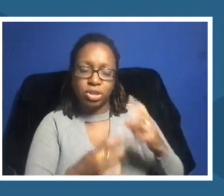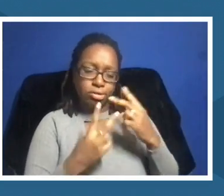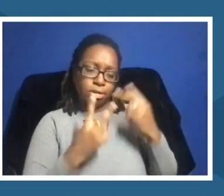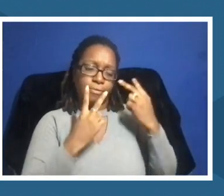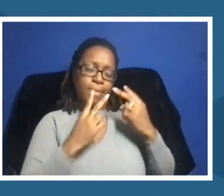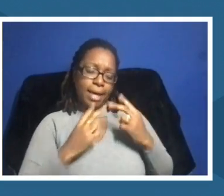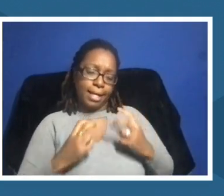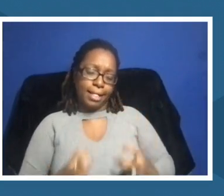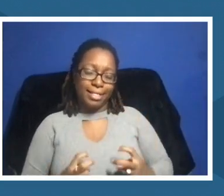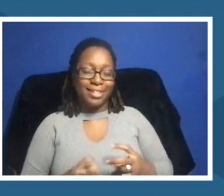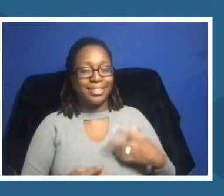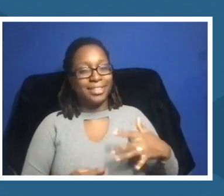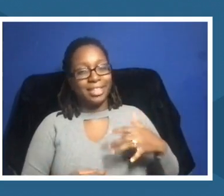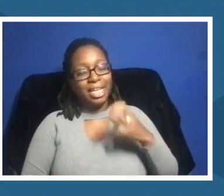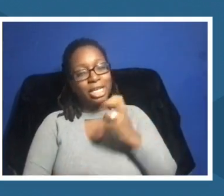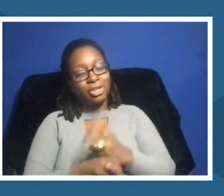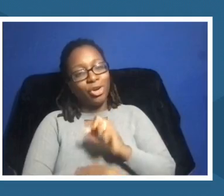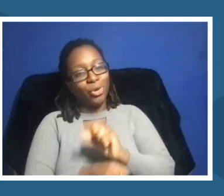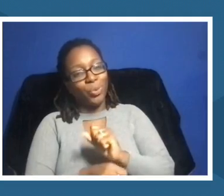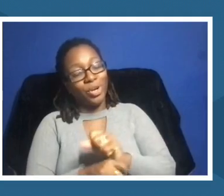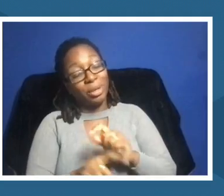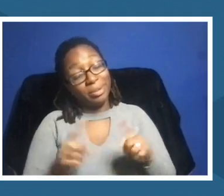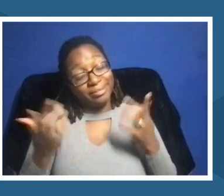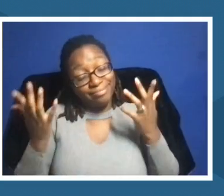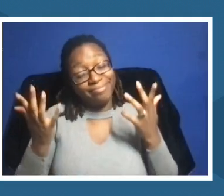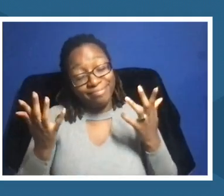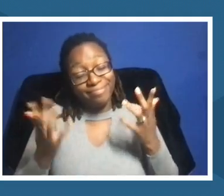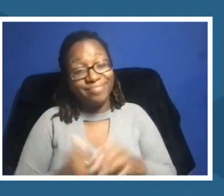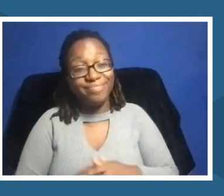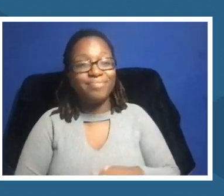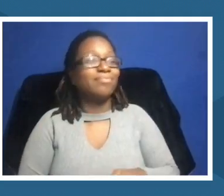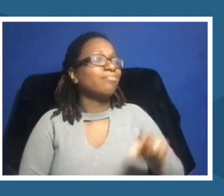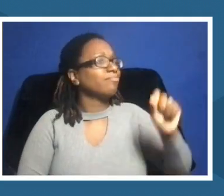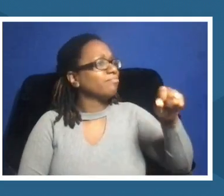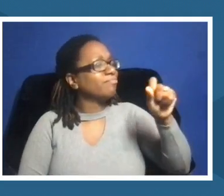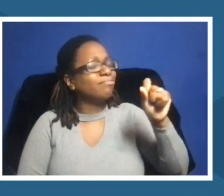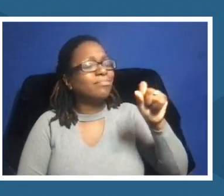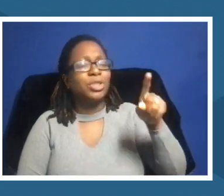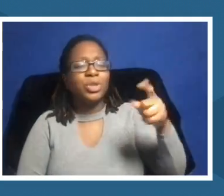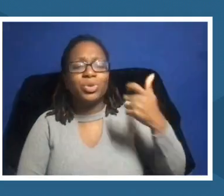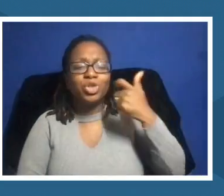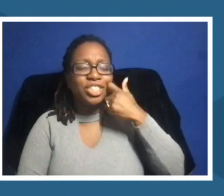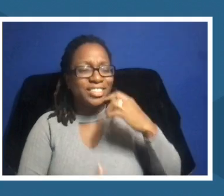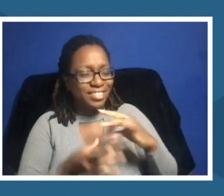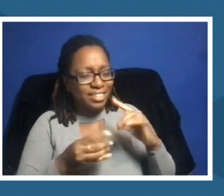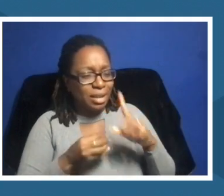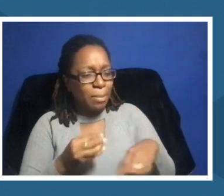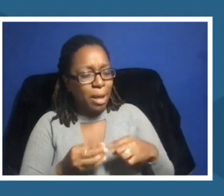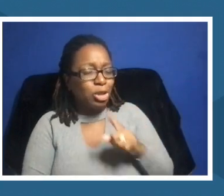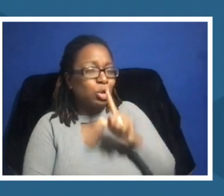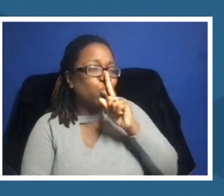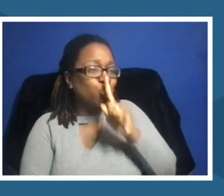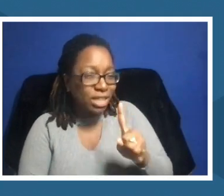please can i yeah no i like i i'm really resonating with what you said about like the real experiences right and i think